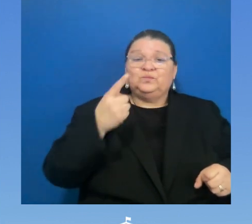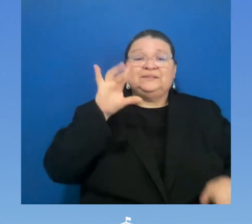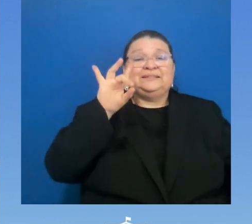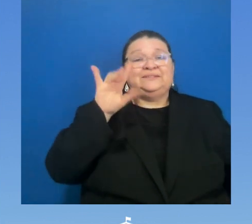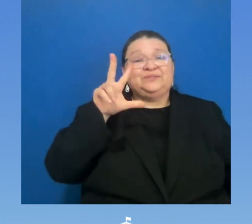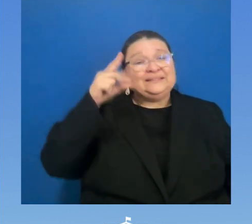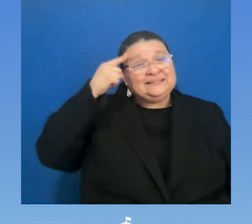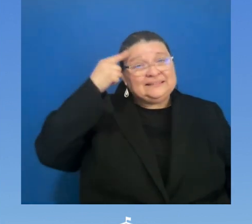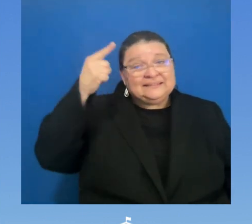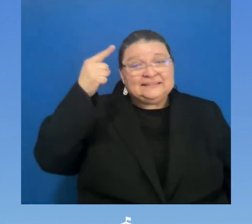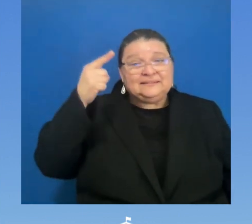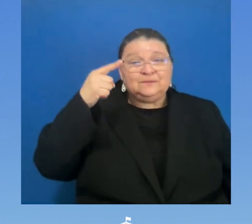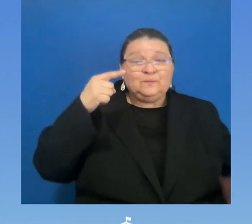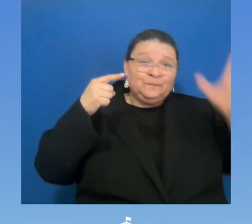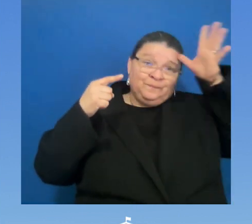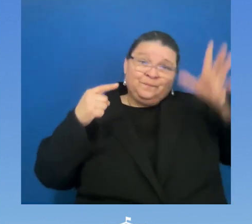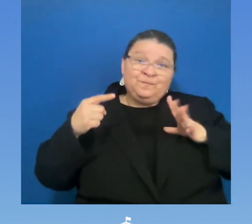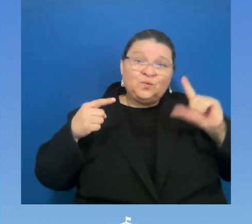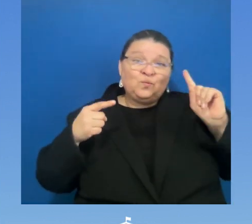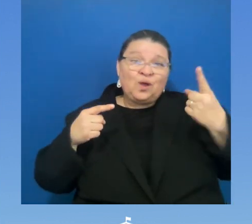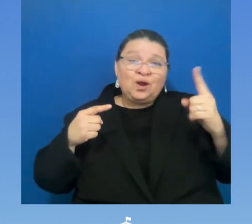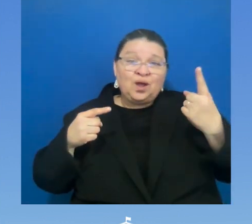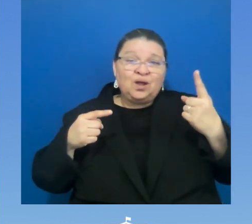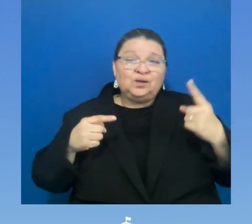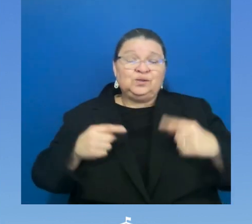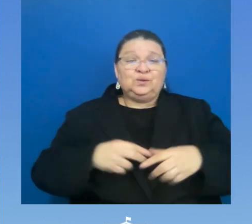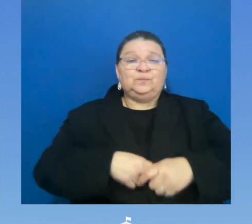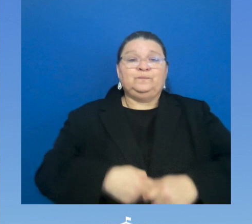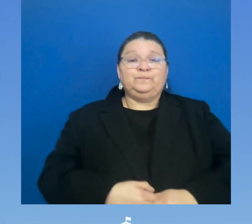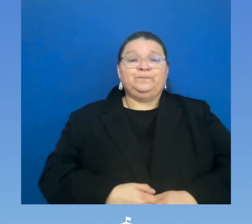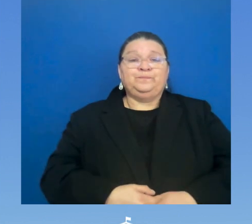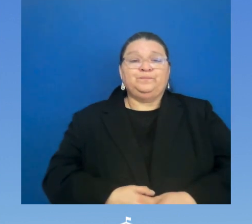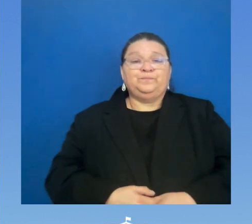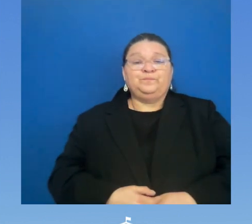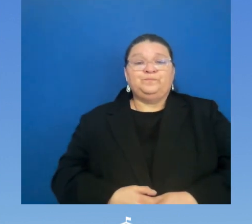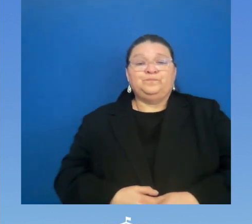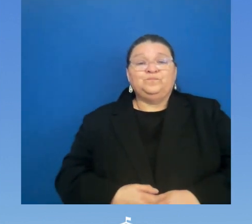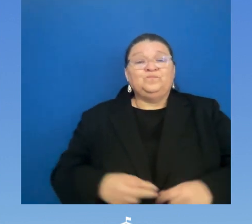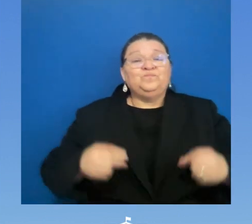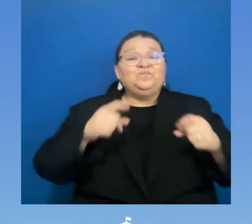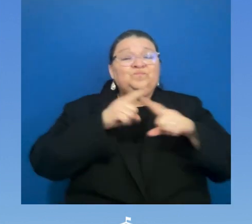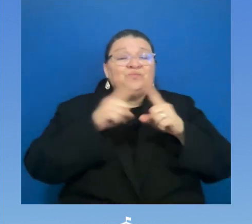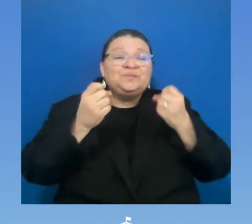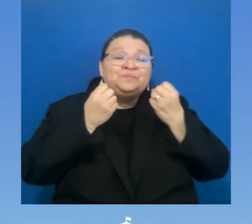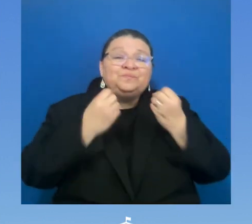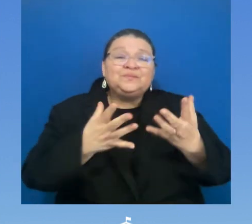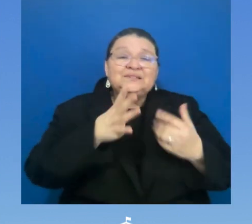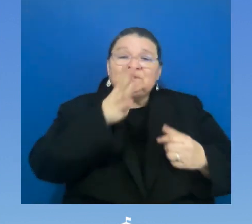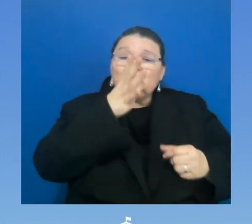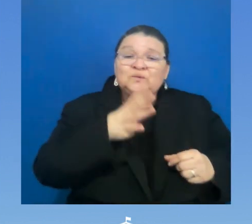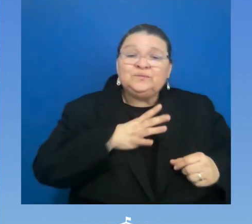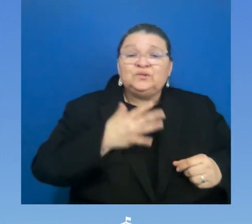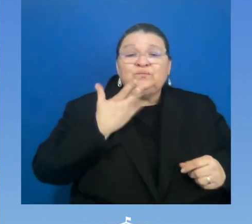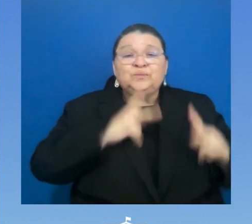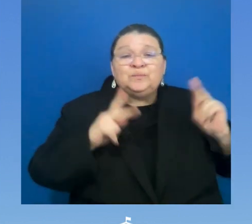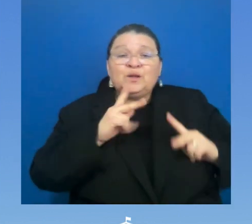But so many women, in particular for women of color and low paid workers, lost jobs during the pandemic.